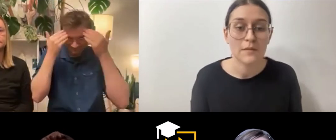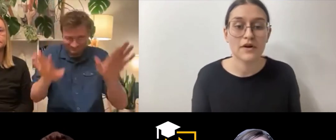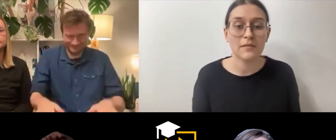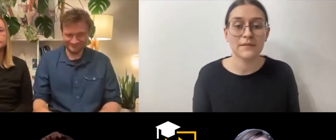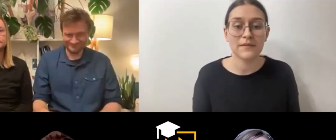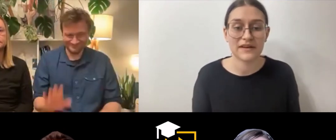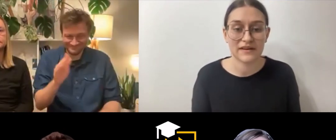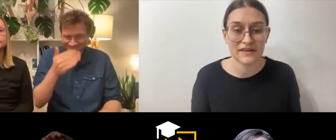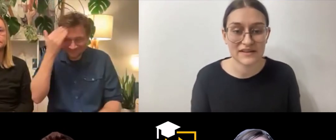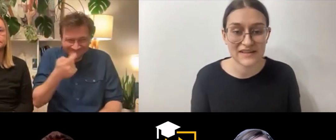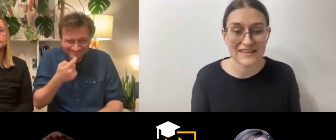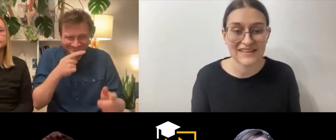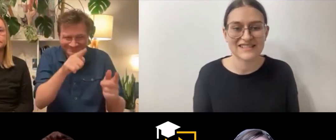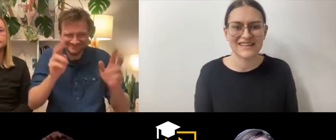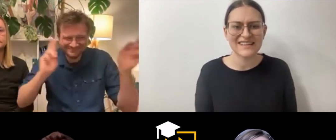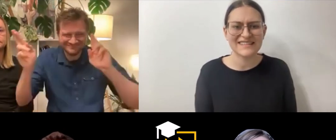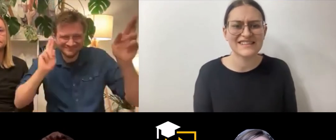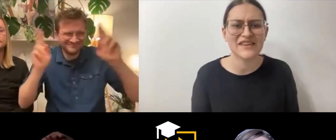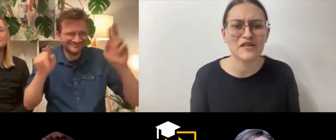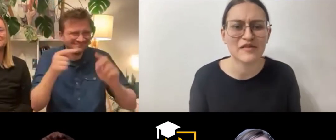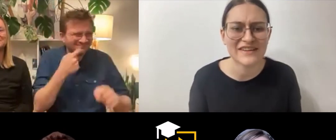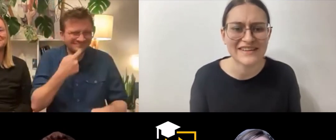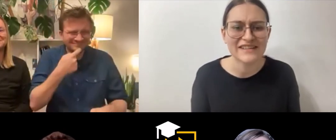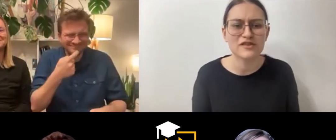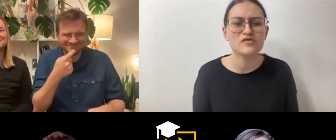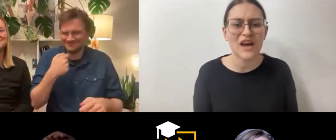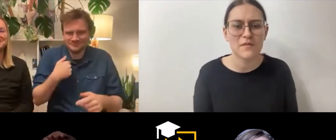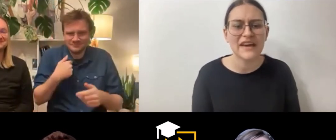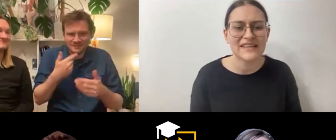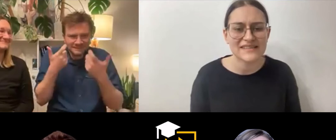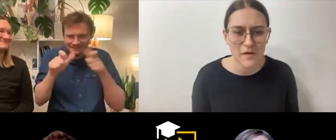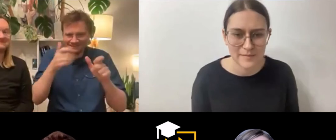The problem was that I didn't know all those sounds.